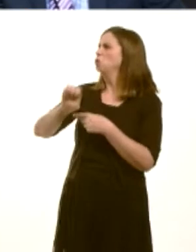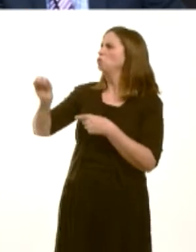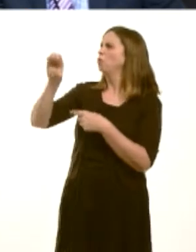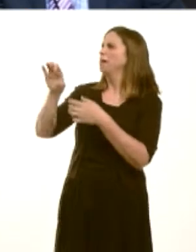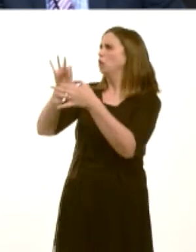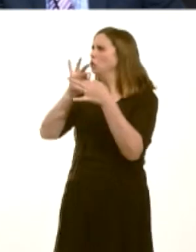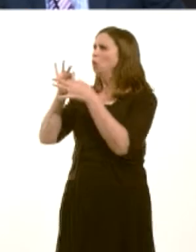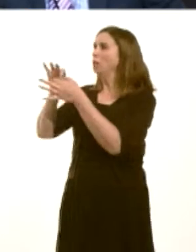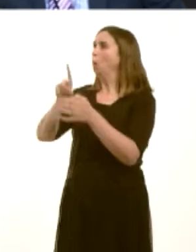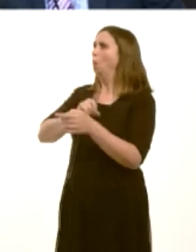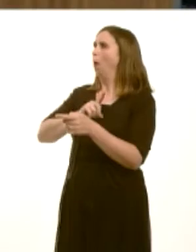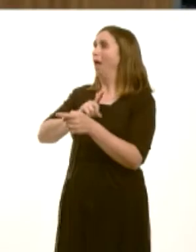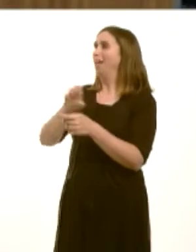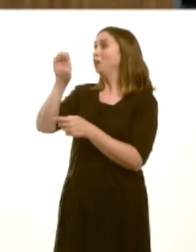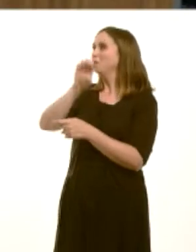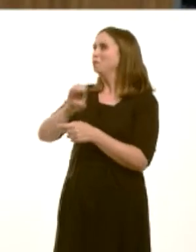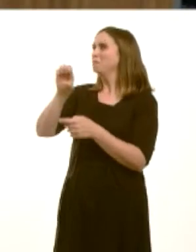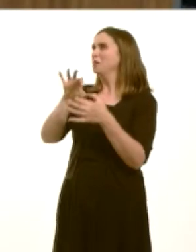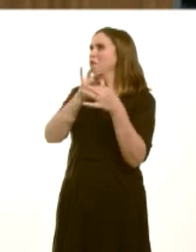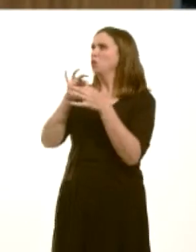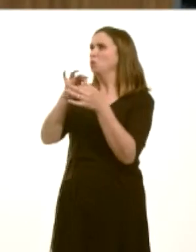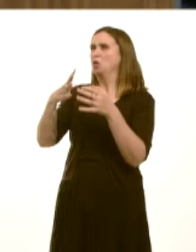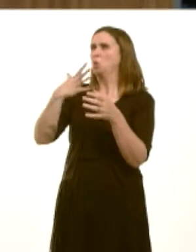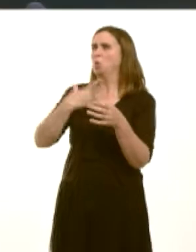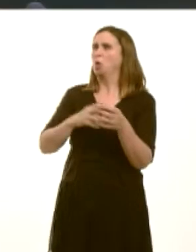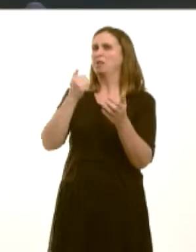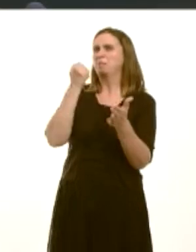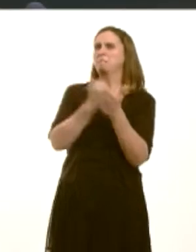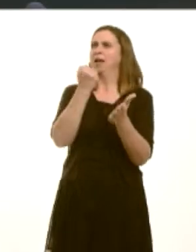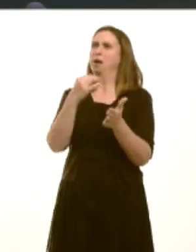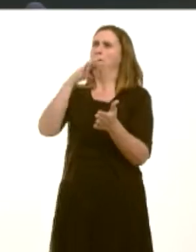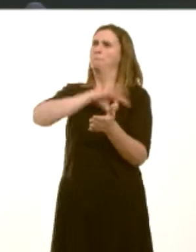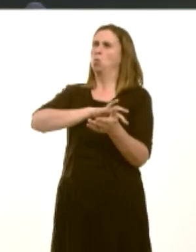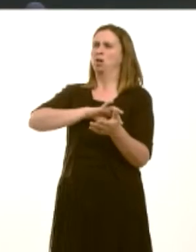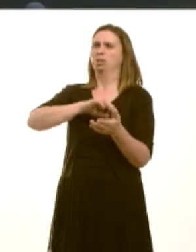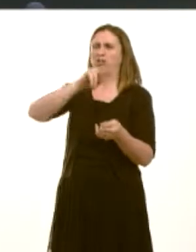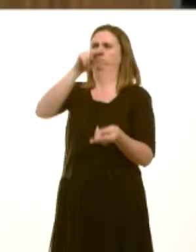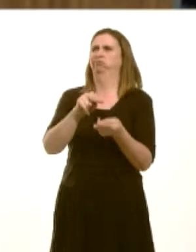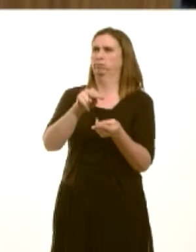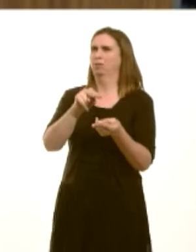bankers bonuses. So, bankers bonuses are far more important for them than ordinary working